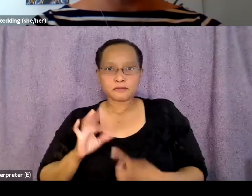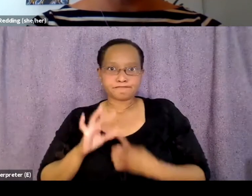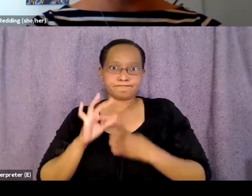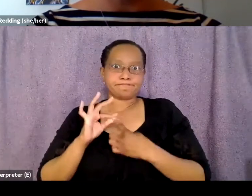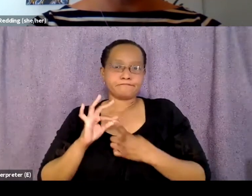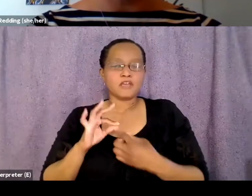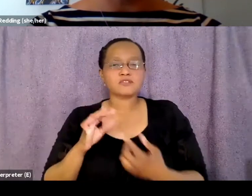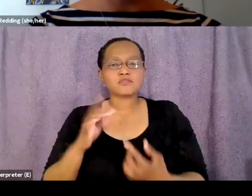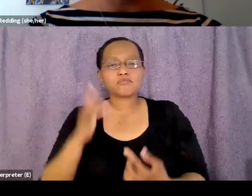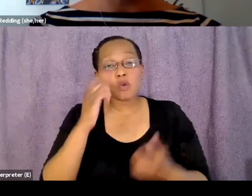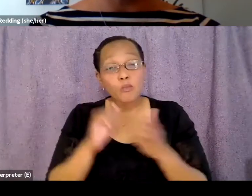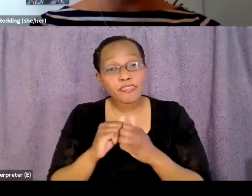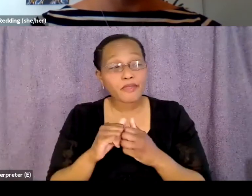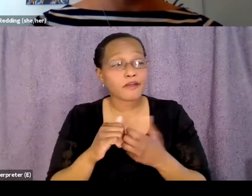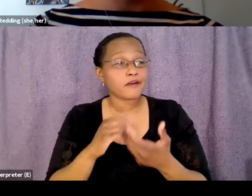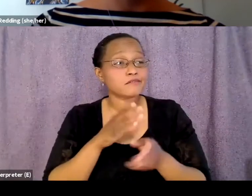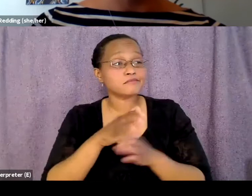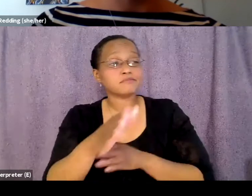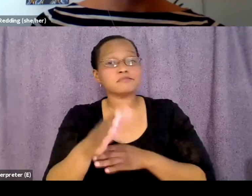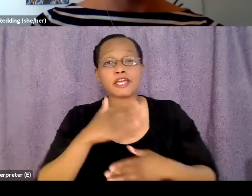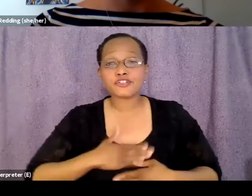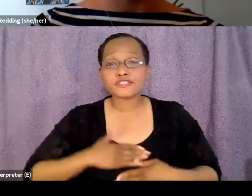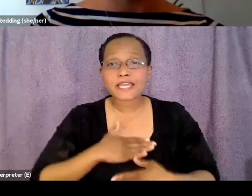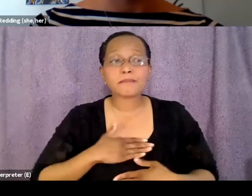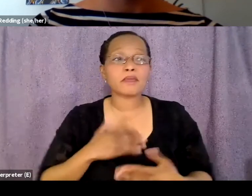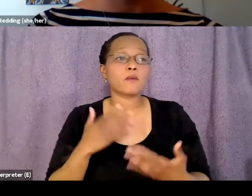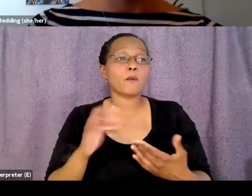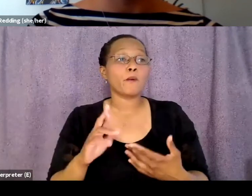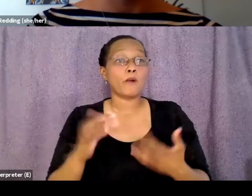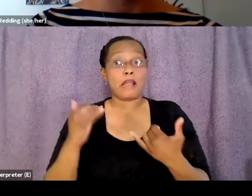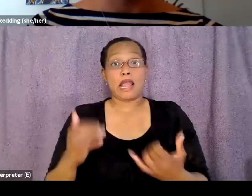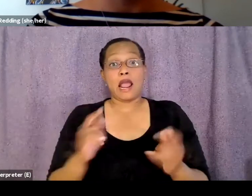entertainment or within what we can do now as students, how are you able to navigate through that.